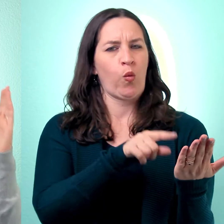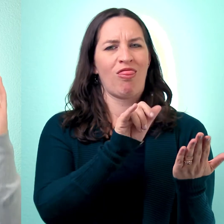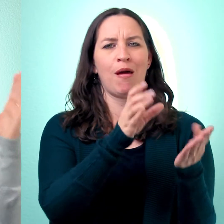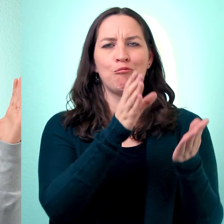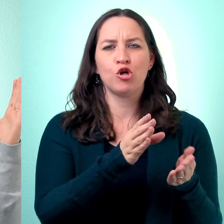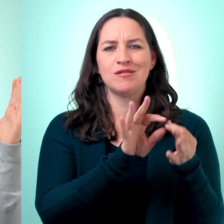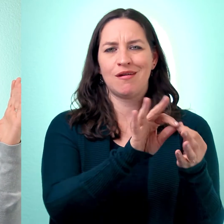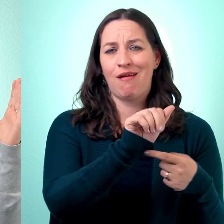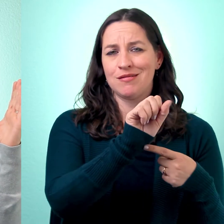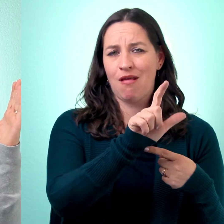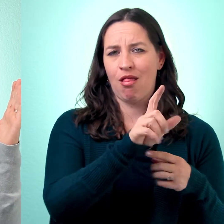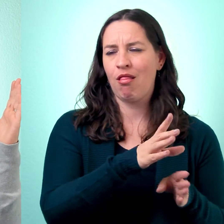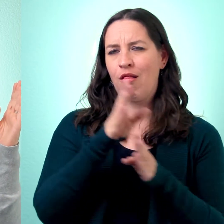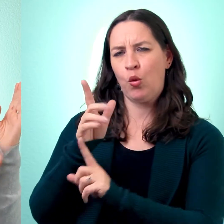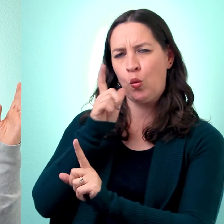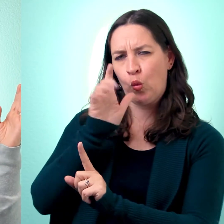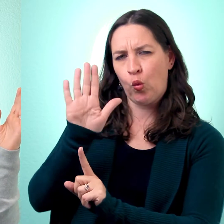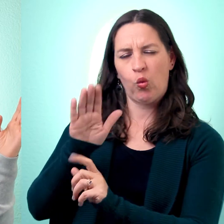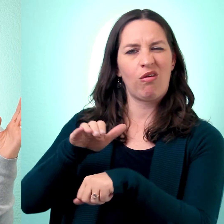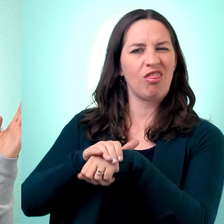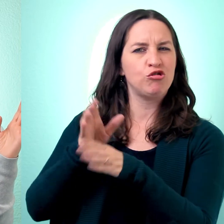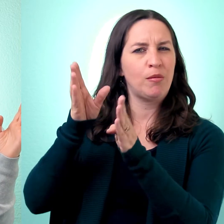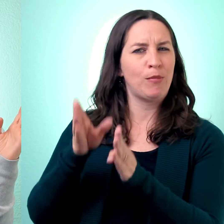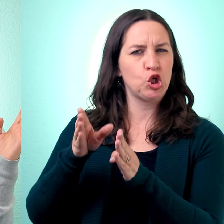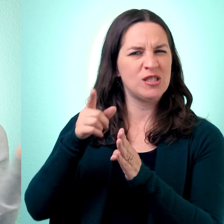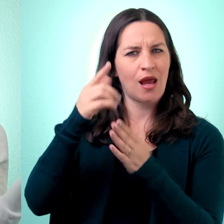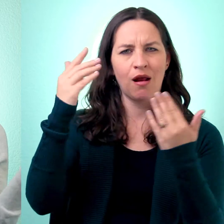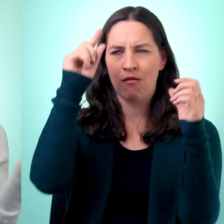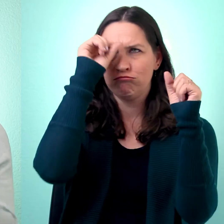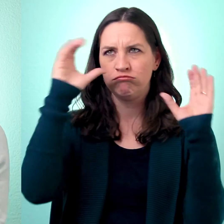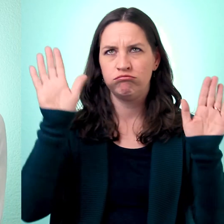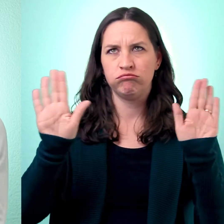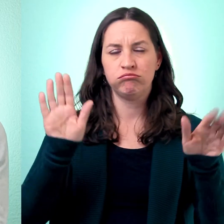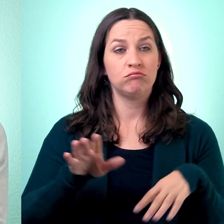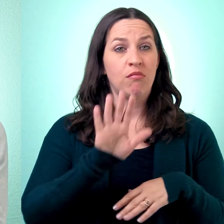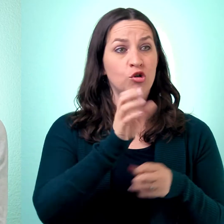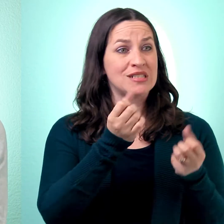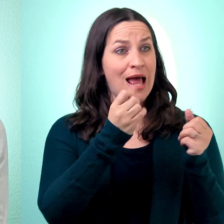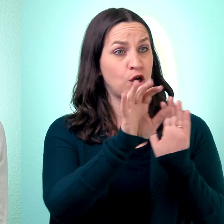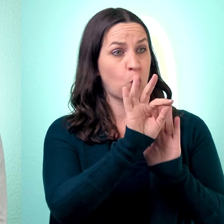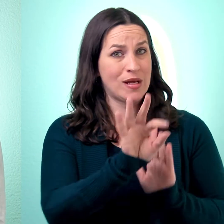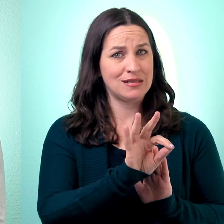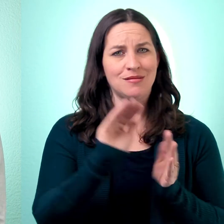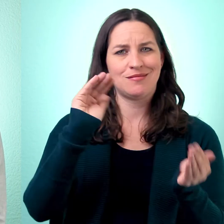on the more ASL user side all the way over to the English side. Who are they? And what kind of sign choices would you